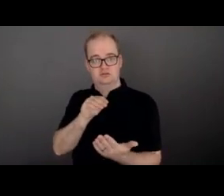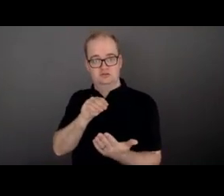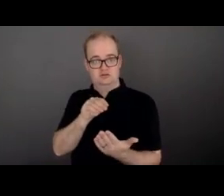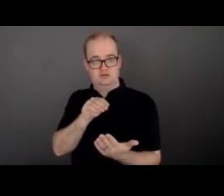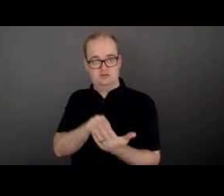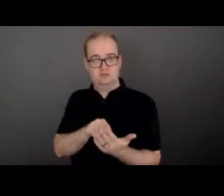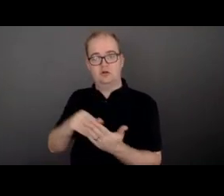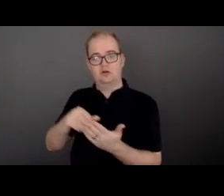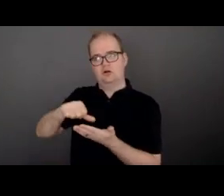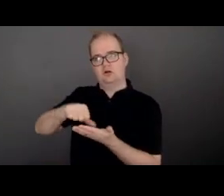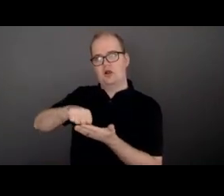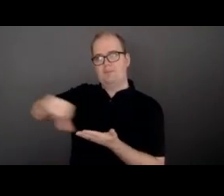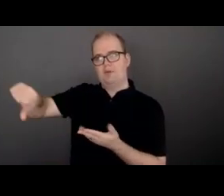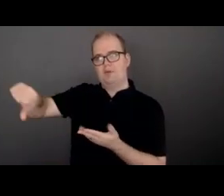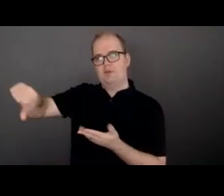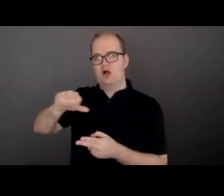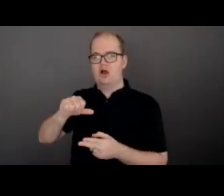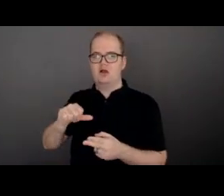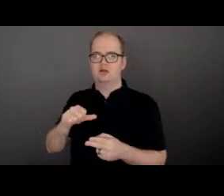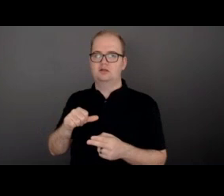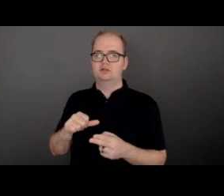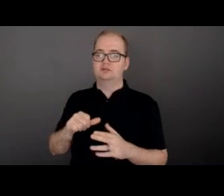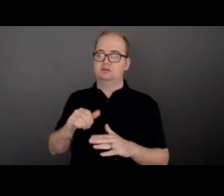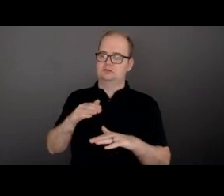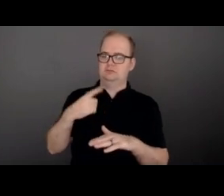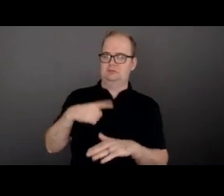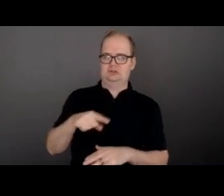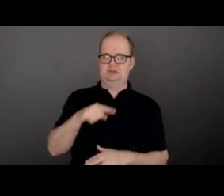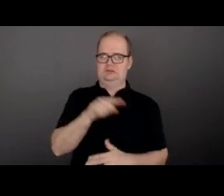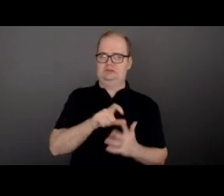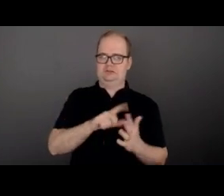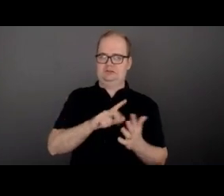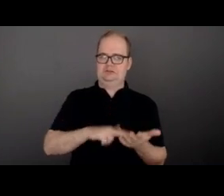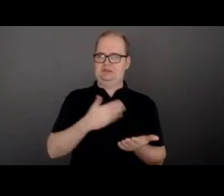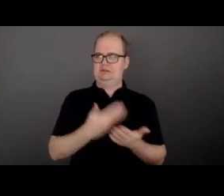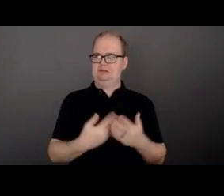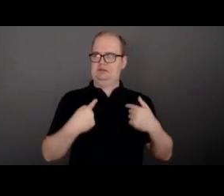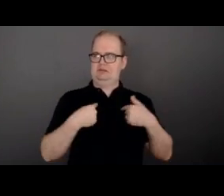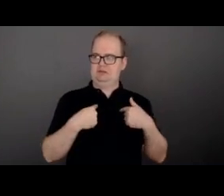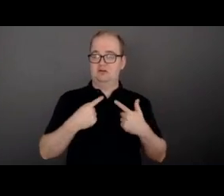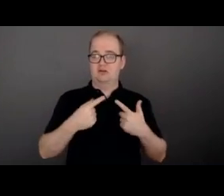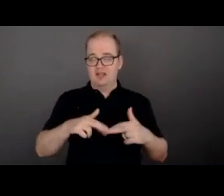the true aggrieved or a true respondent, it's super important for that person to make sure